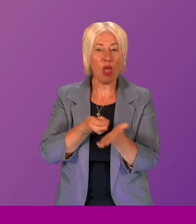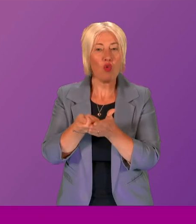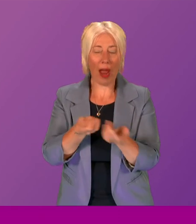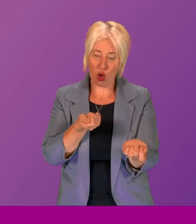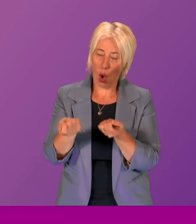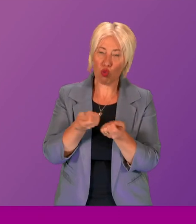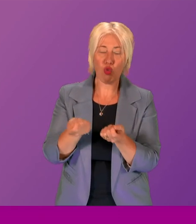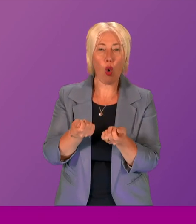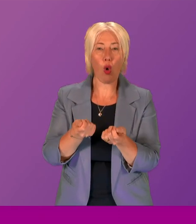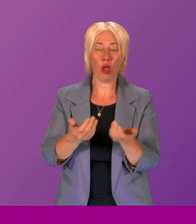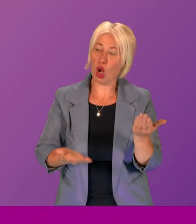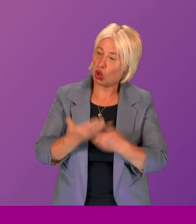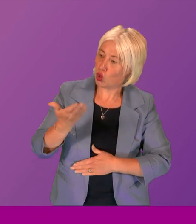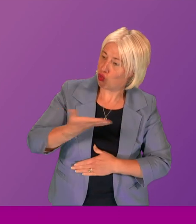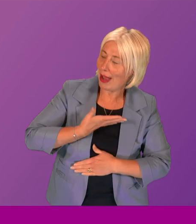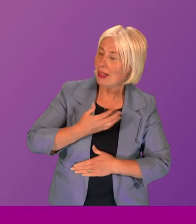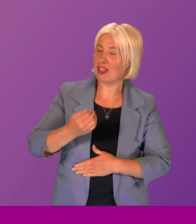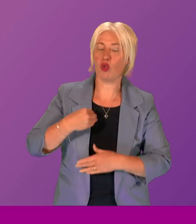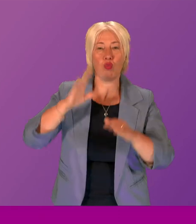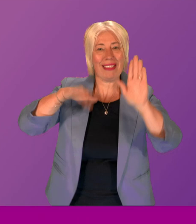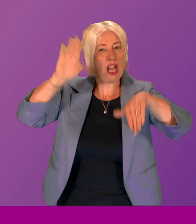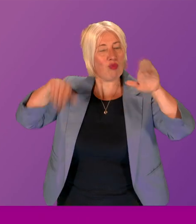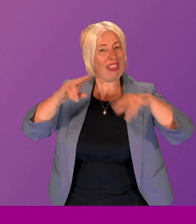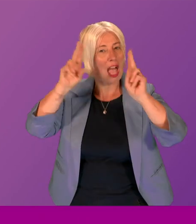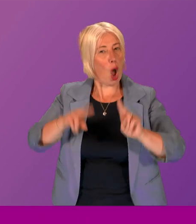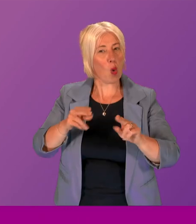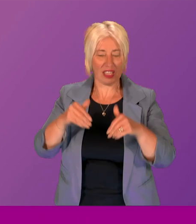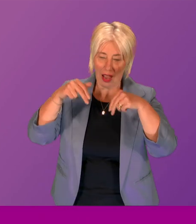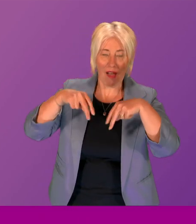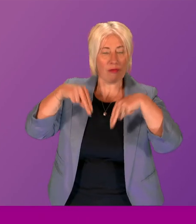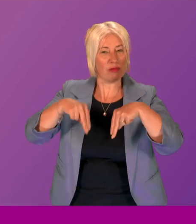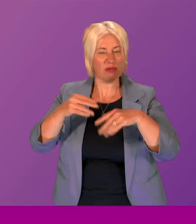rights for tenants to have pets and decorate their homes. I know that many want it to go further,